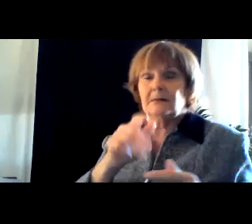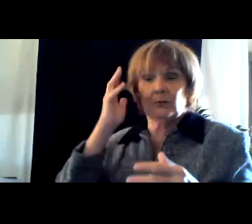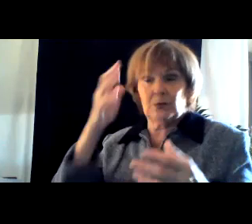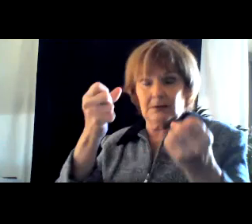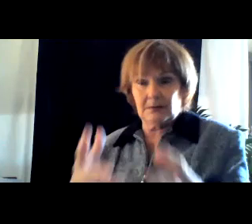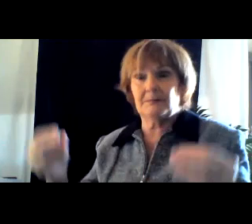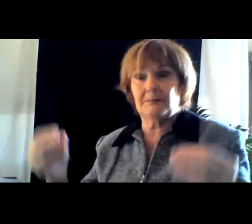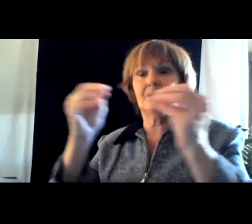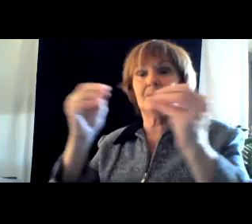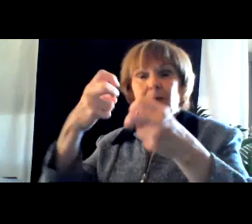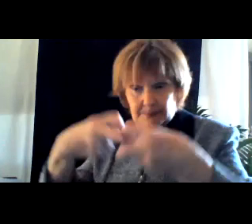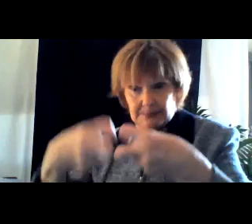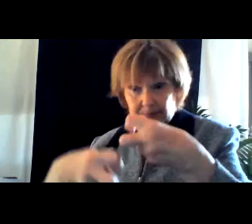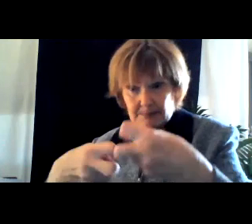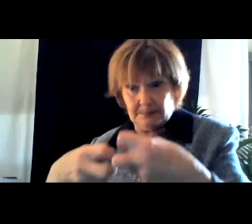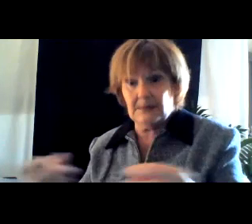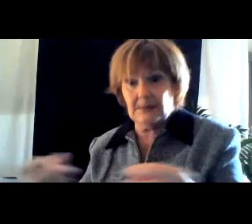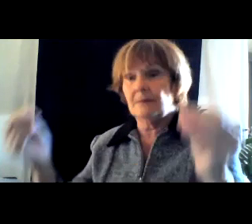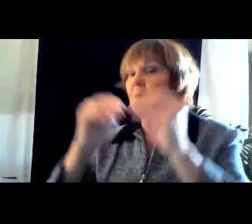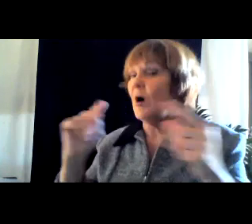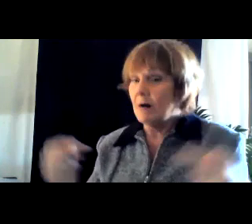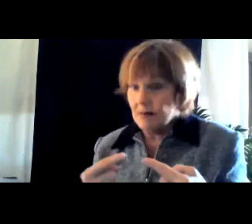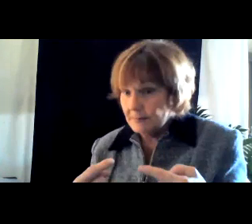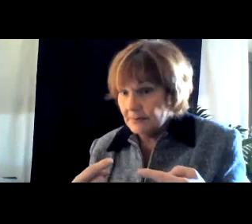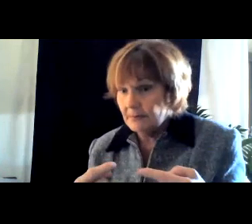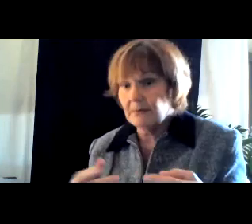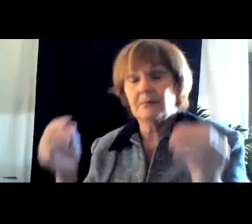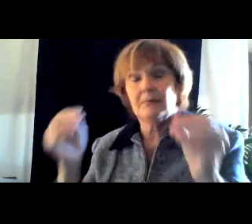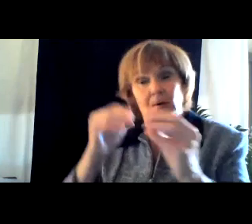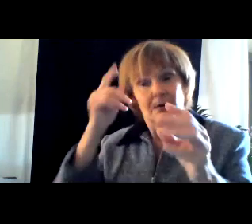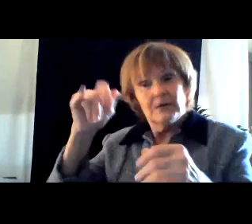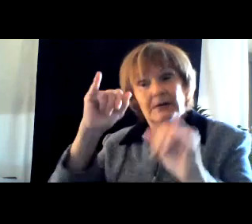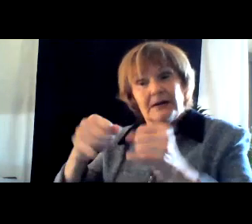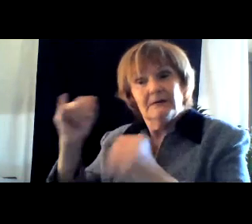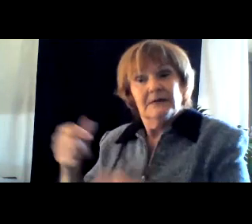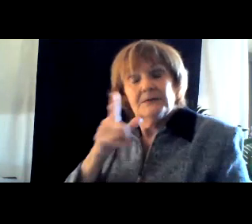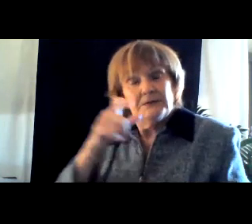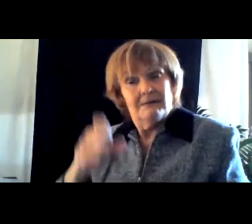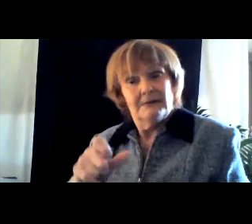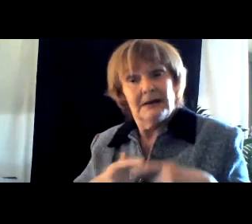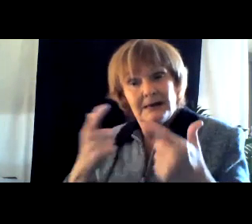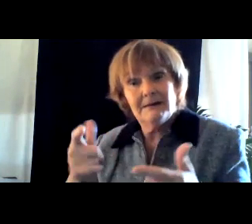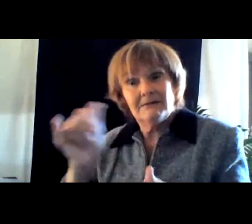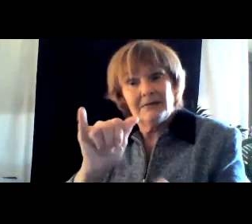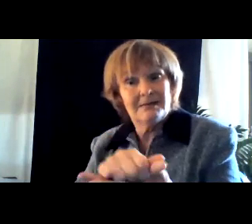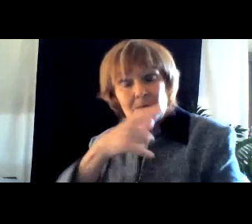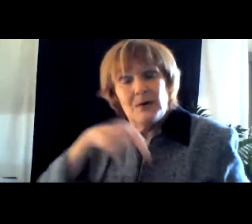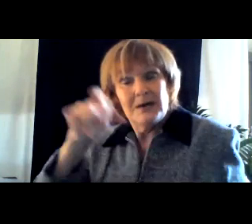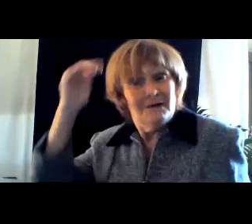it causes additional harm for individuals who have to live in those positions. So we just wanna be cognizant of that as we go.